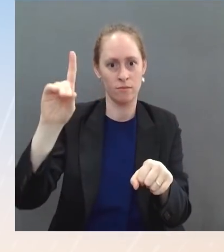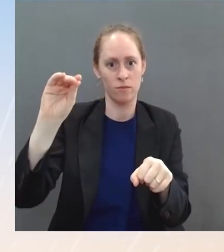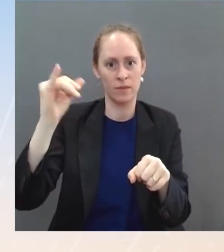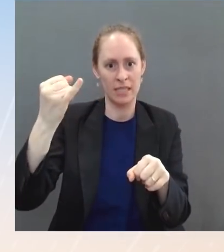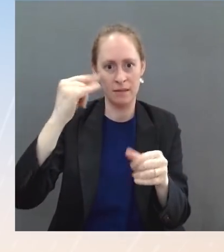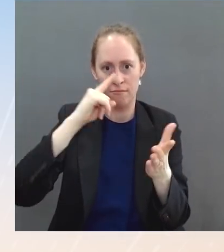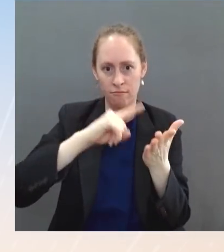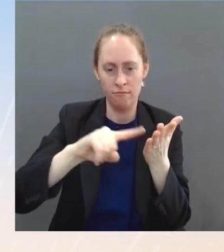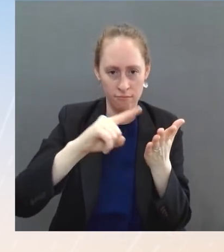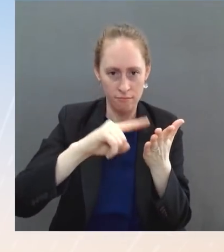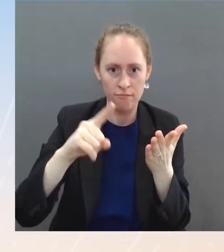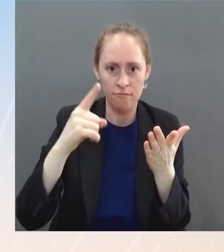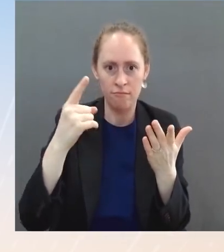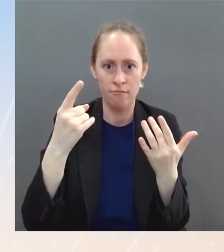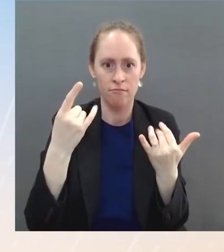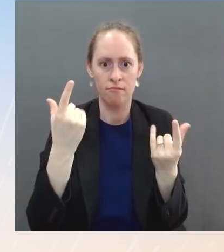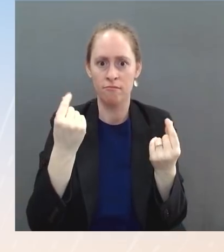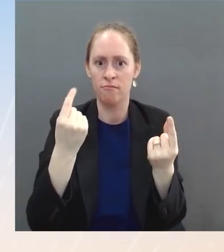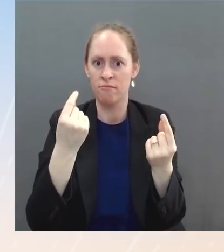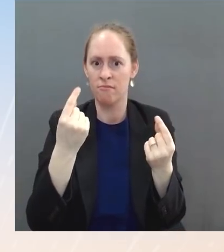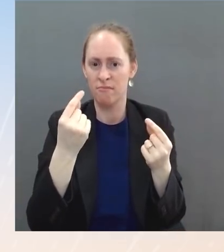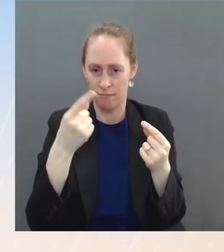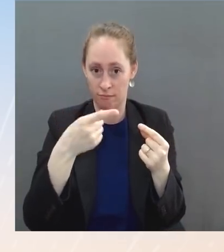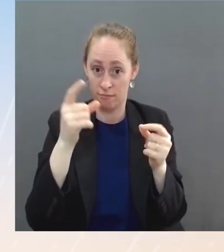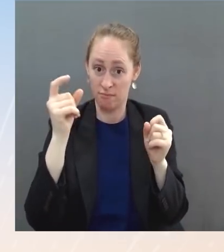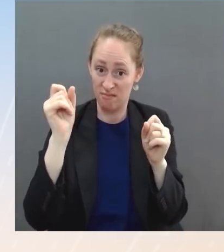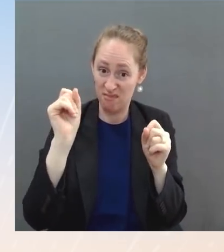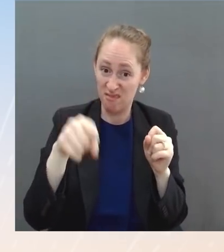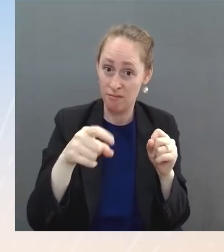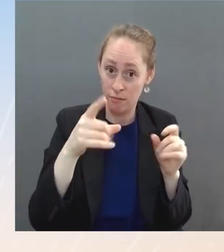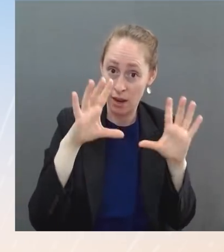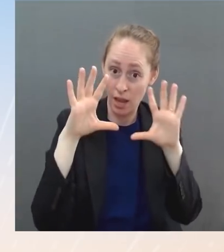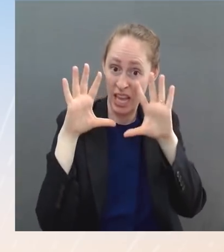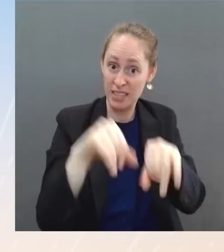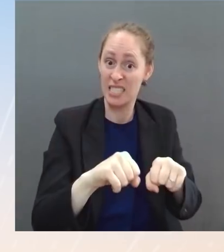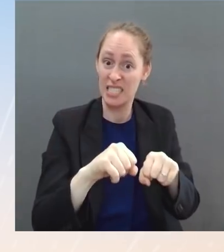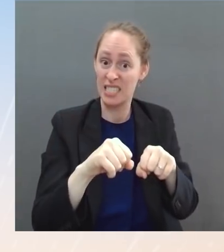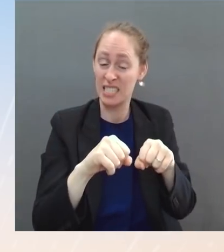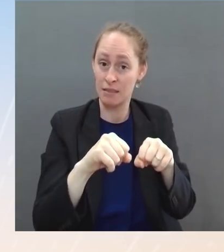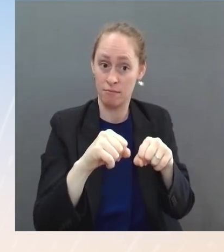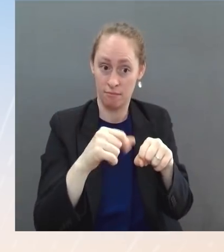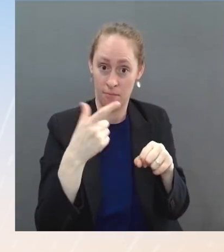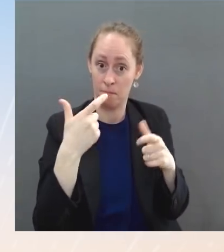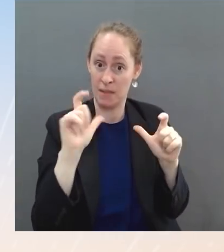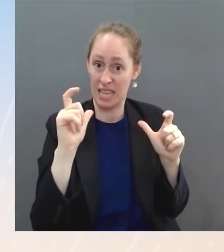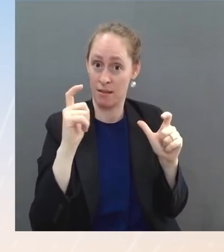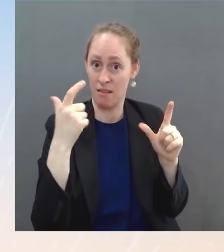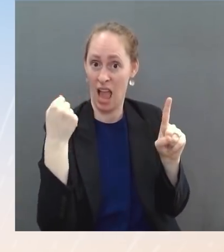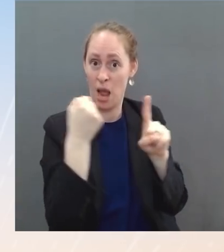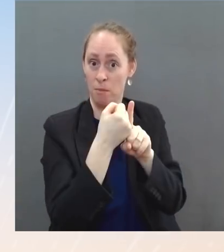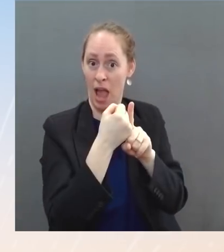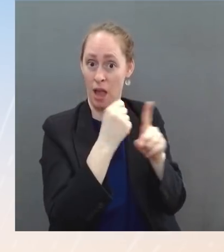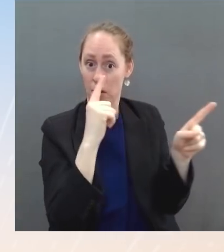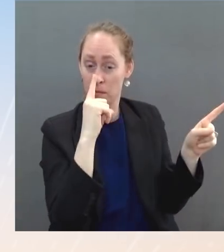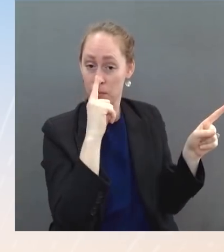is having an impact on his calculations? And if not, what is the end goal here